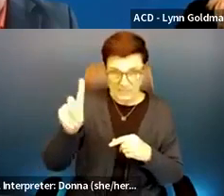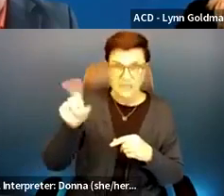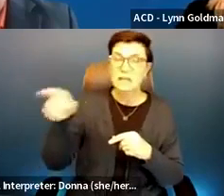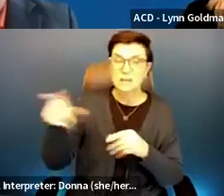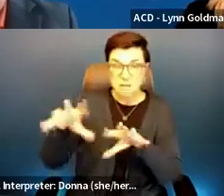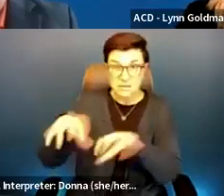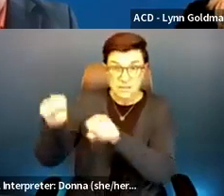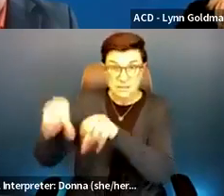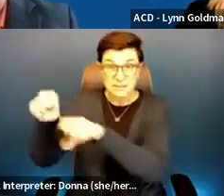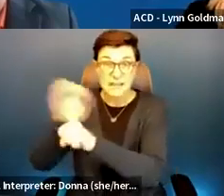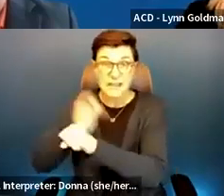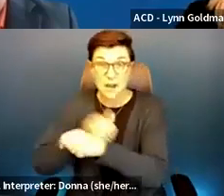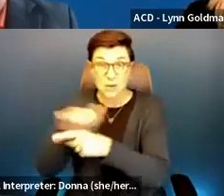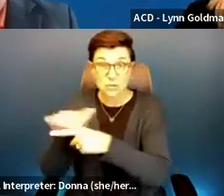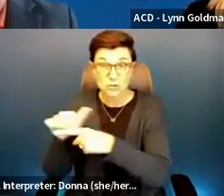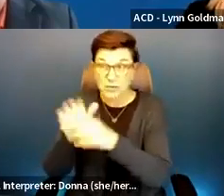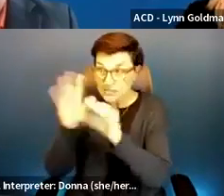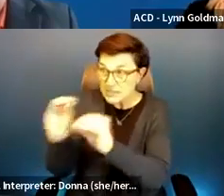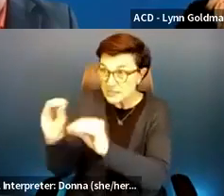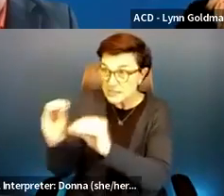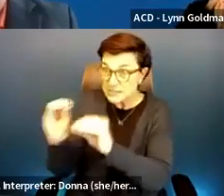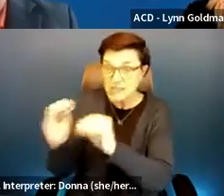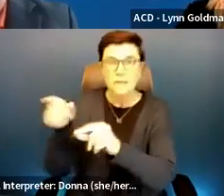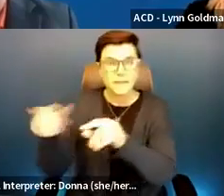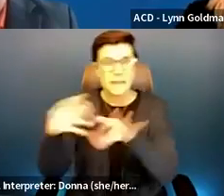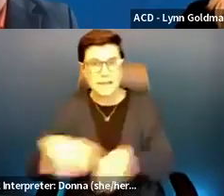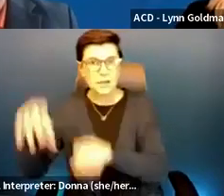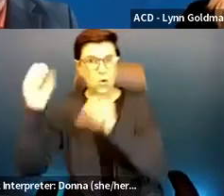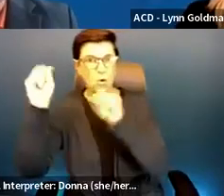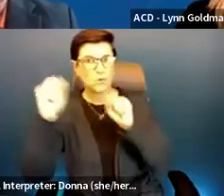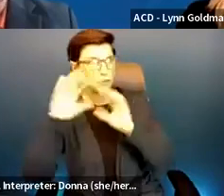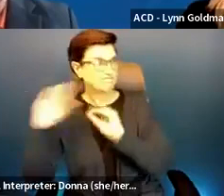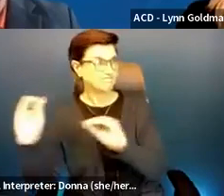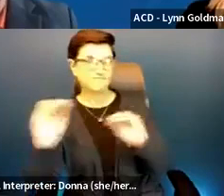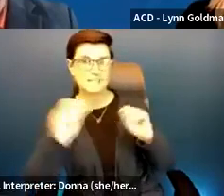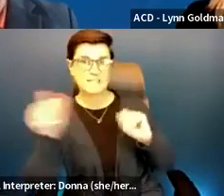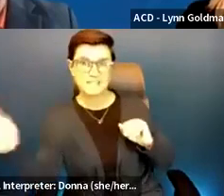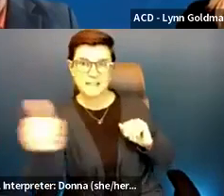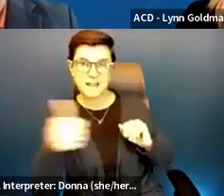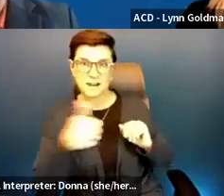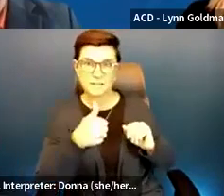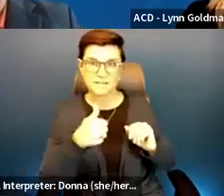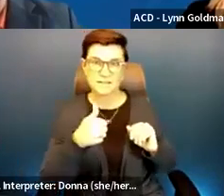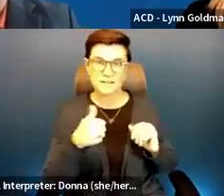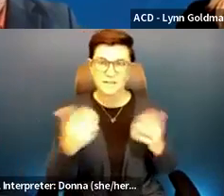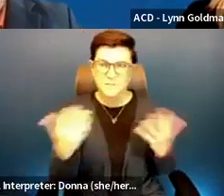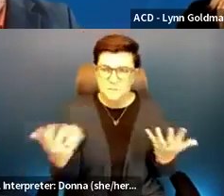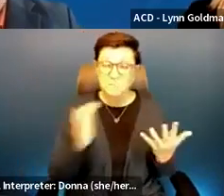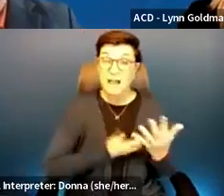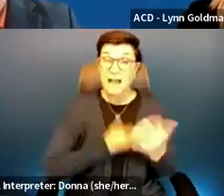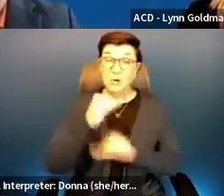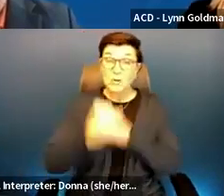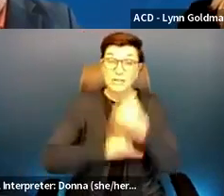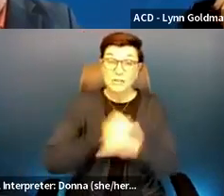So I personally think that our global work is probably the most unappreciated, incredible jewel that we have in this agency.